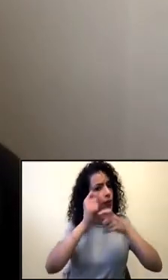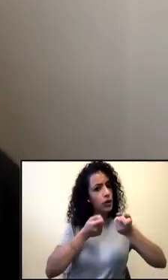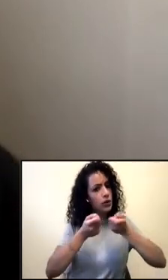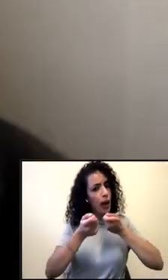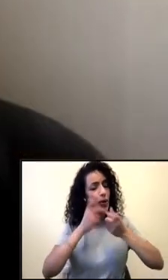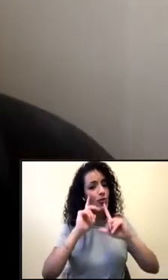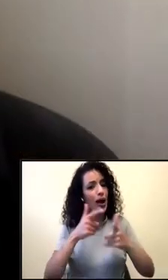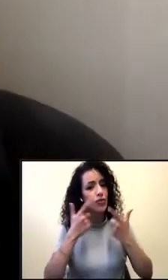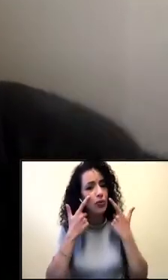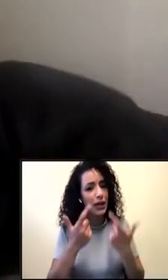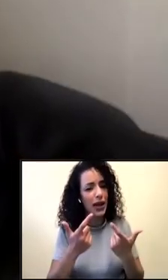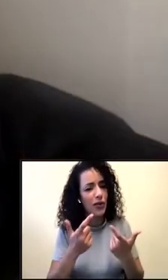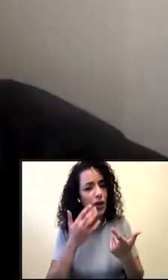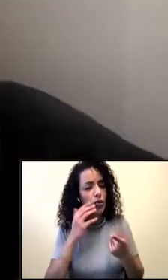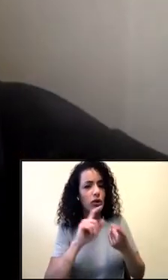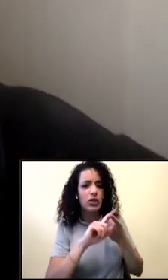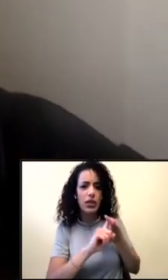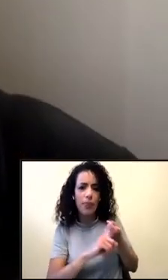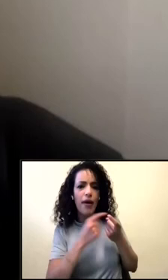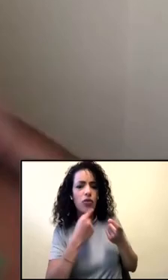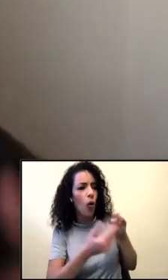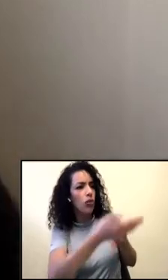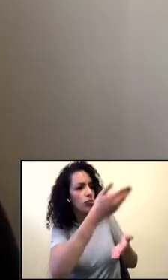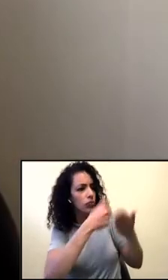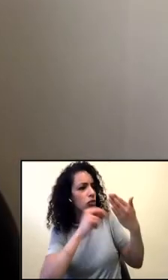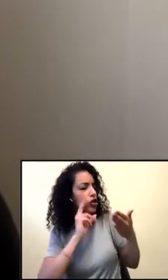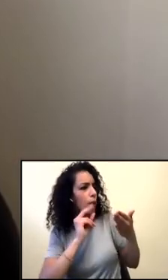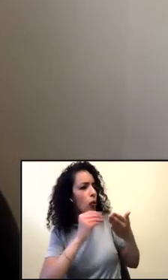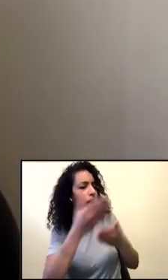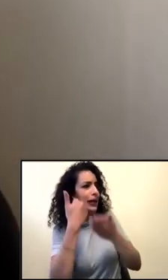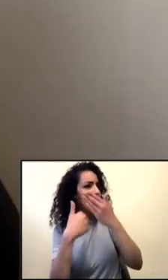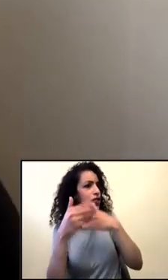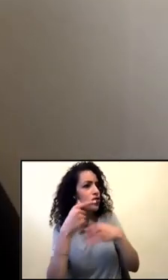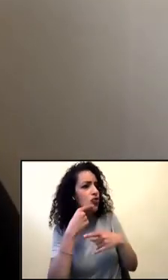the oral history of like, the dominant groups as opposed to the oppressed groups. And I also think,